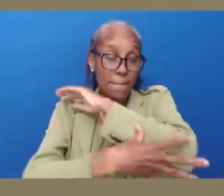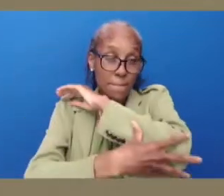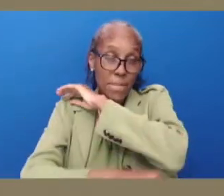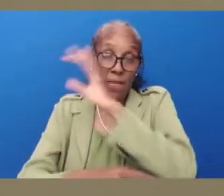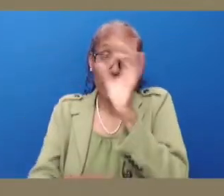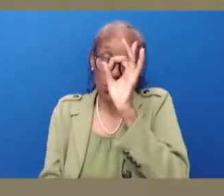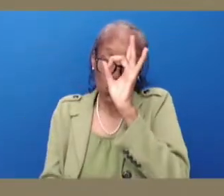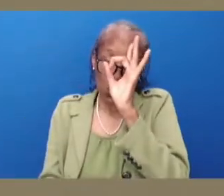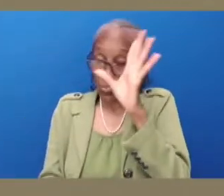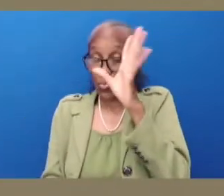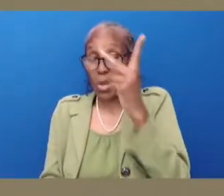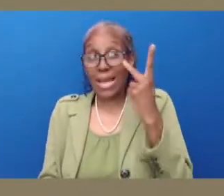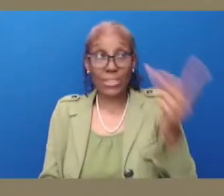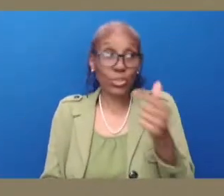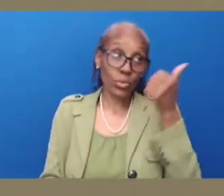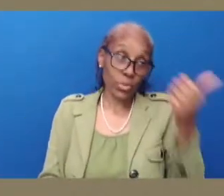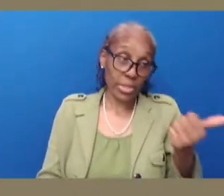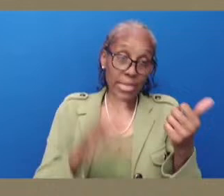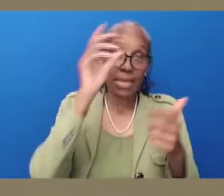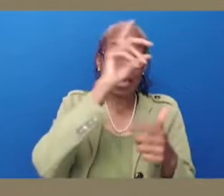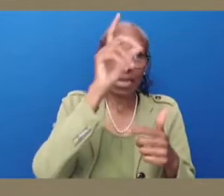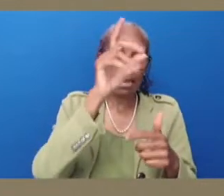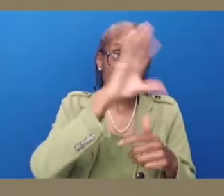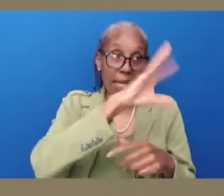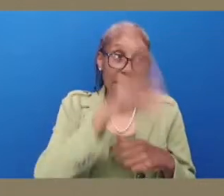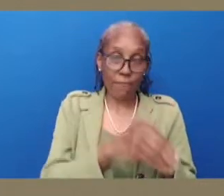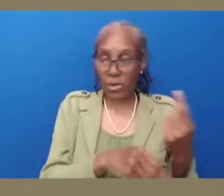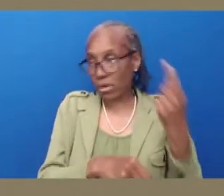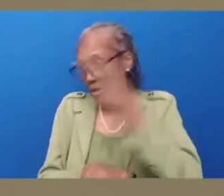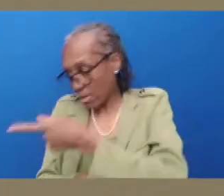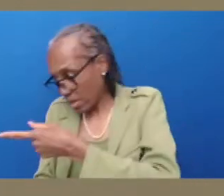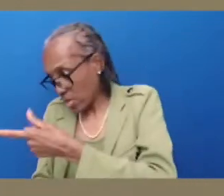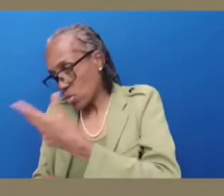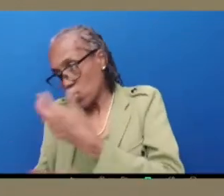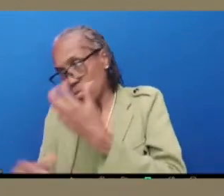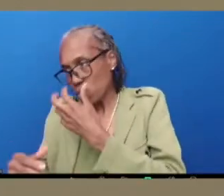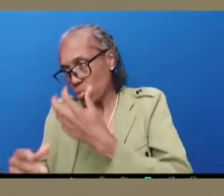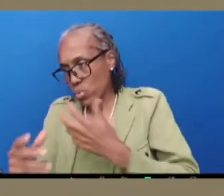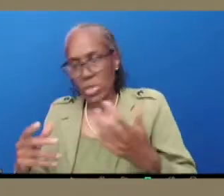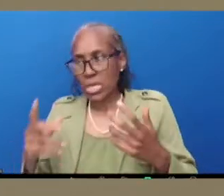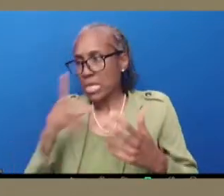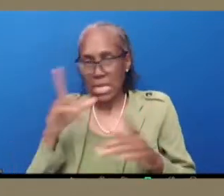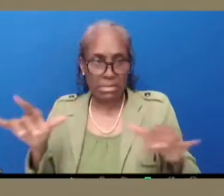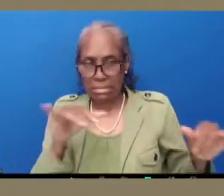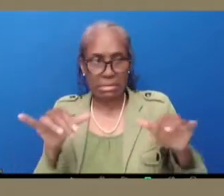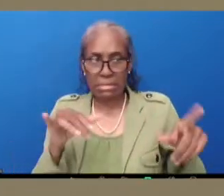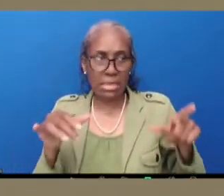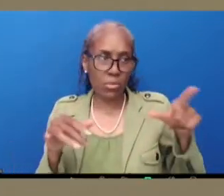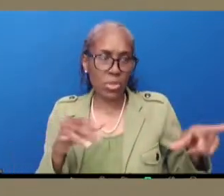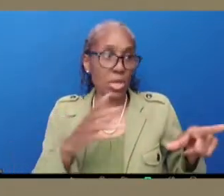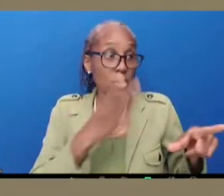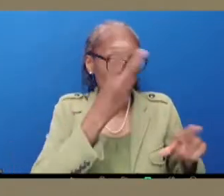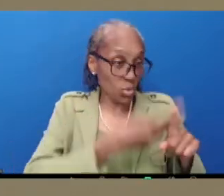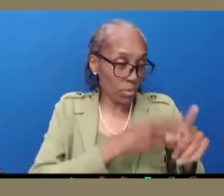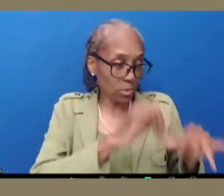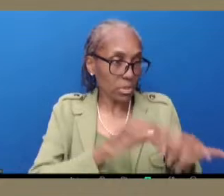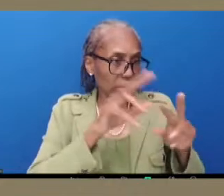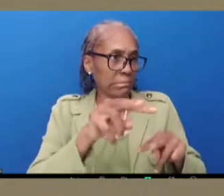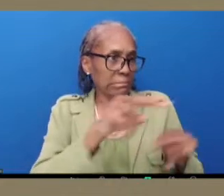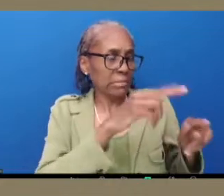GROUND. BECAUSE I HAD NEVER SEEN POVERTY